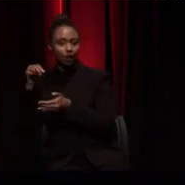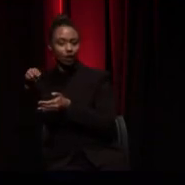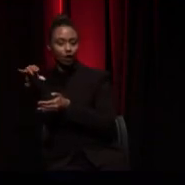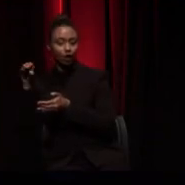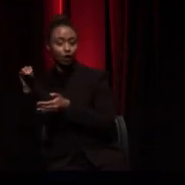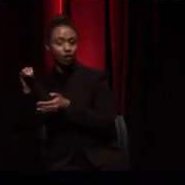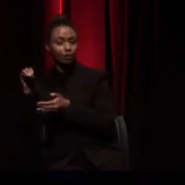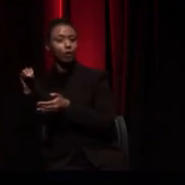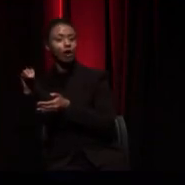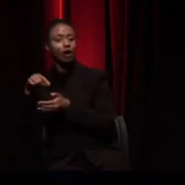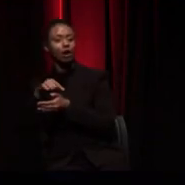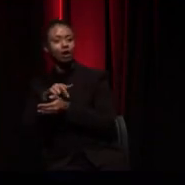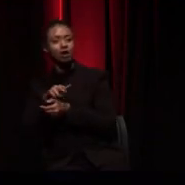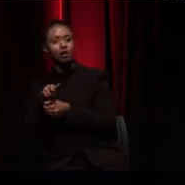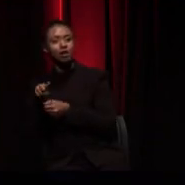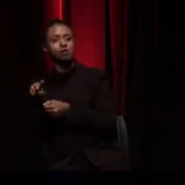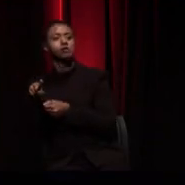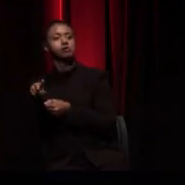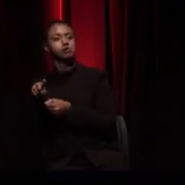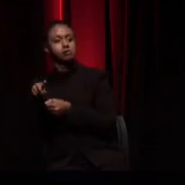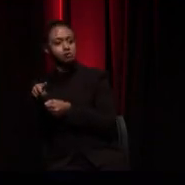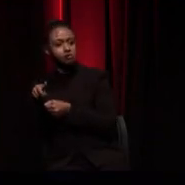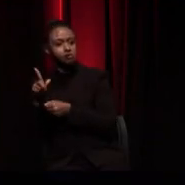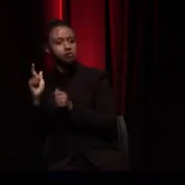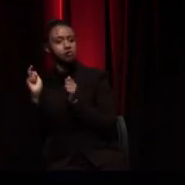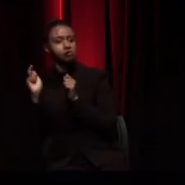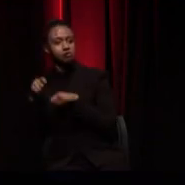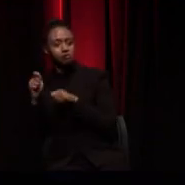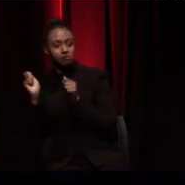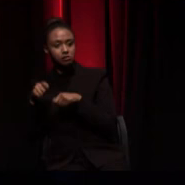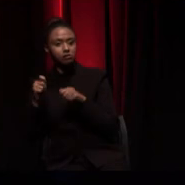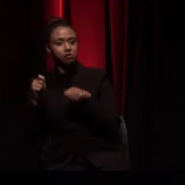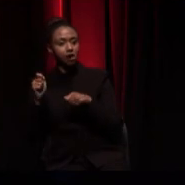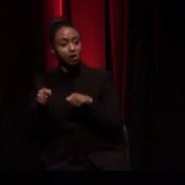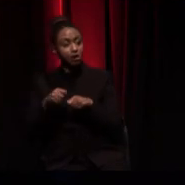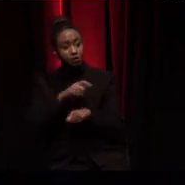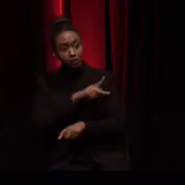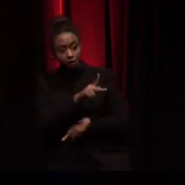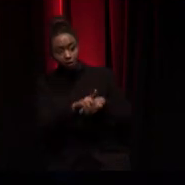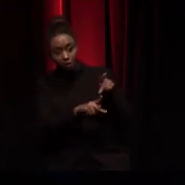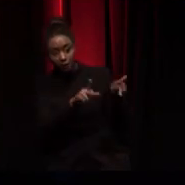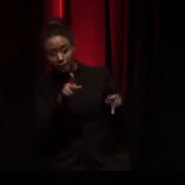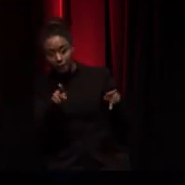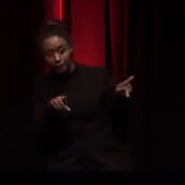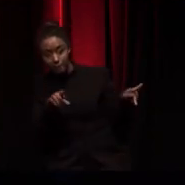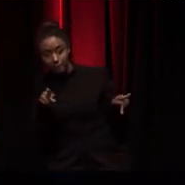they can interact with users